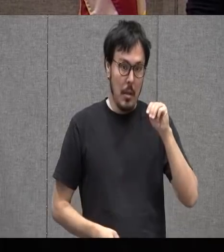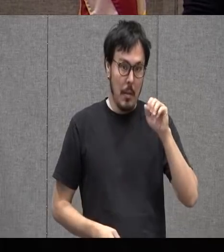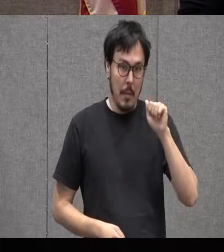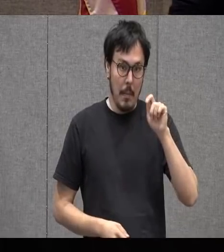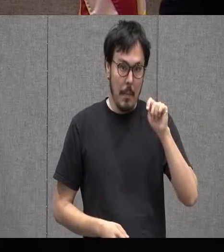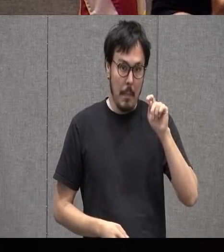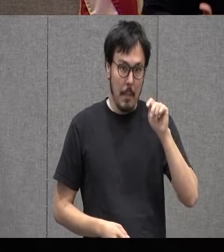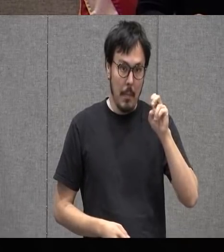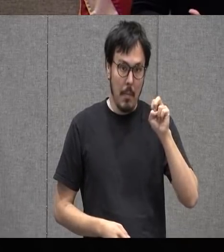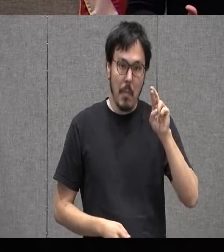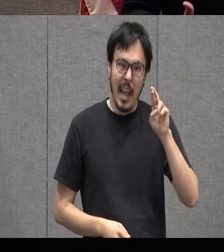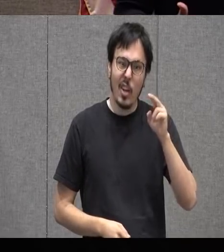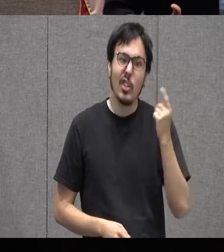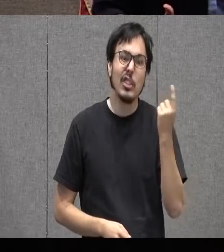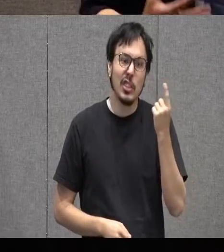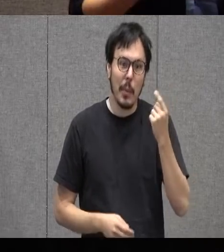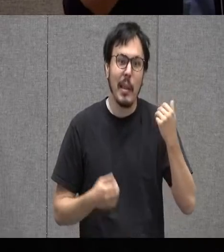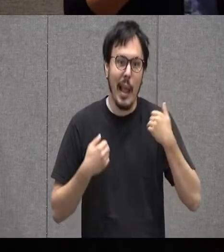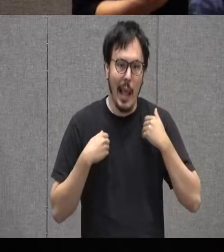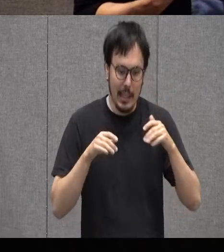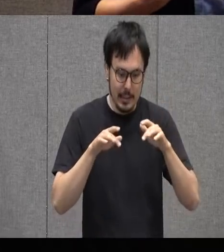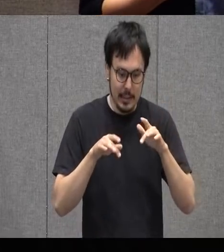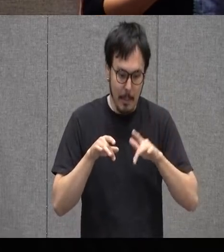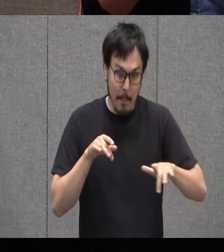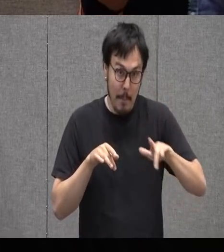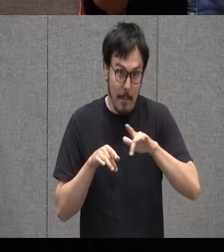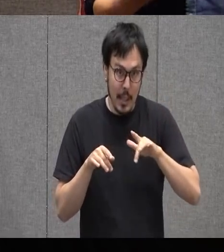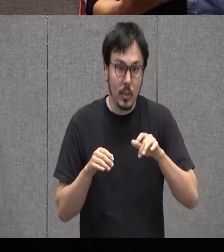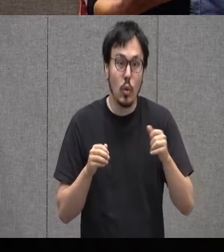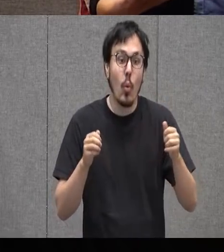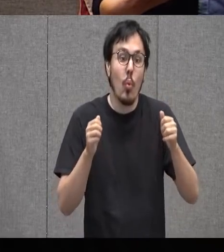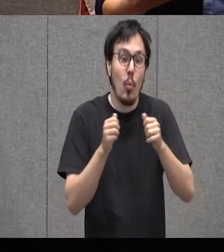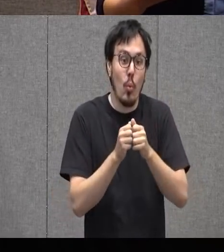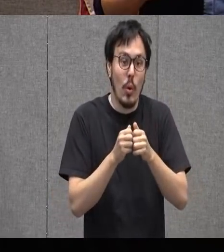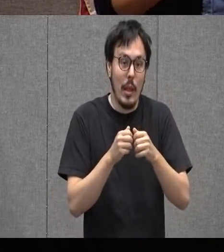that takes up space and has mass. I have matter, you have matter,